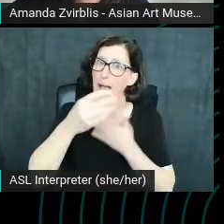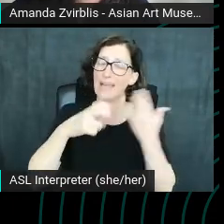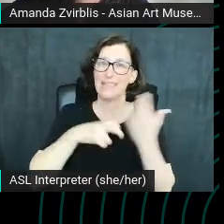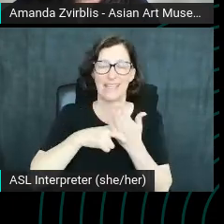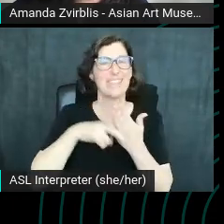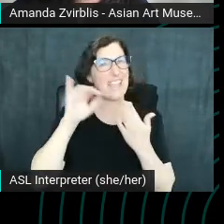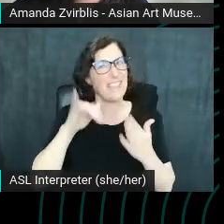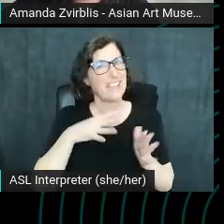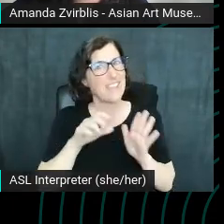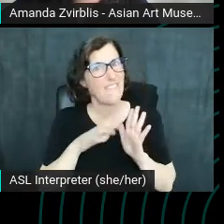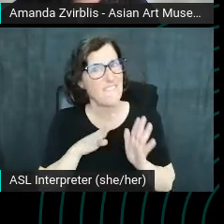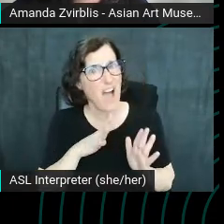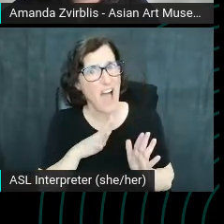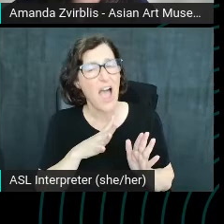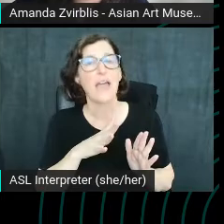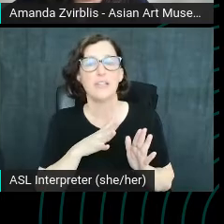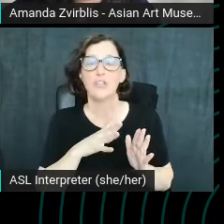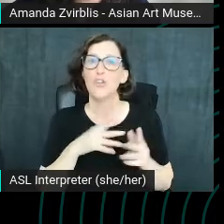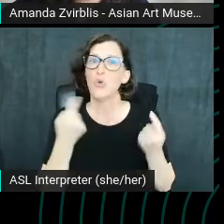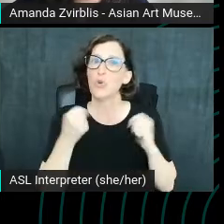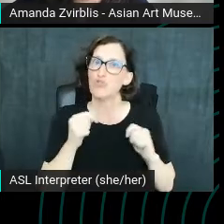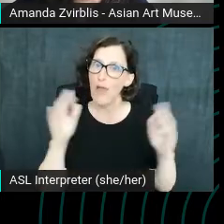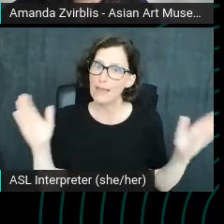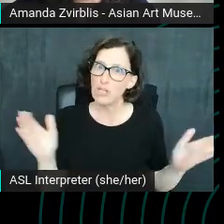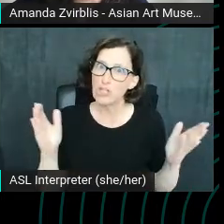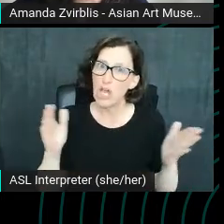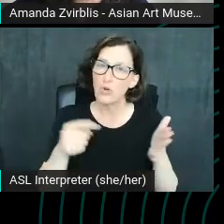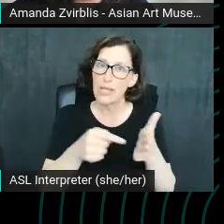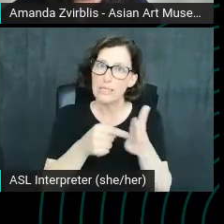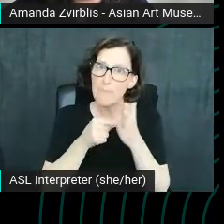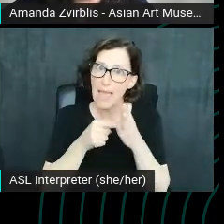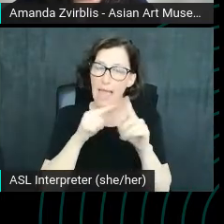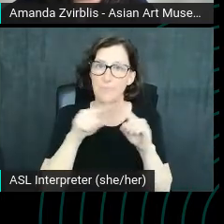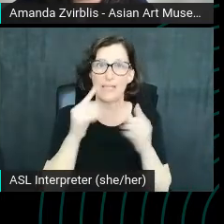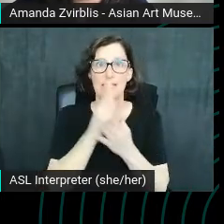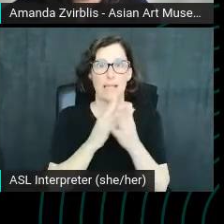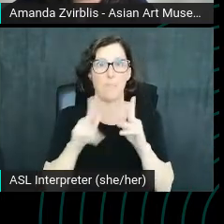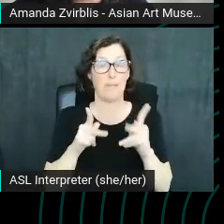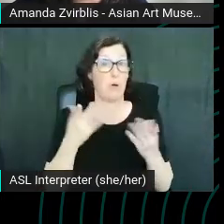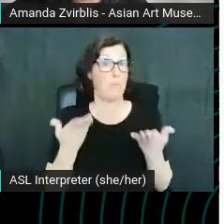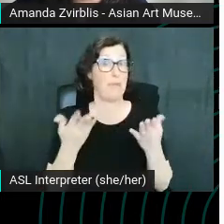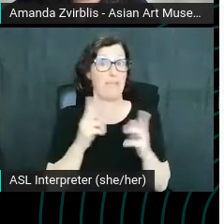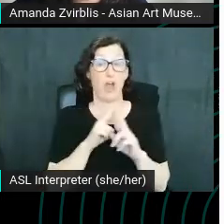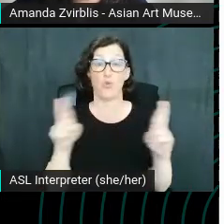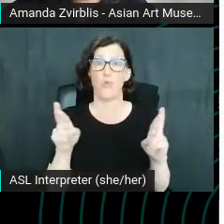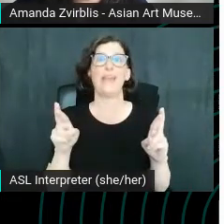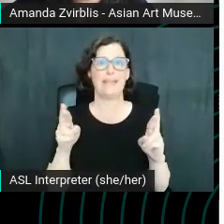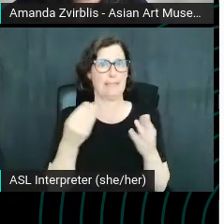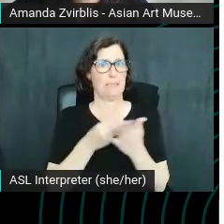Even though we're trying to generate demand, some people will be ready to convert and buy tickets at this point,